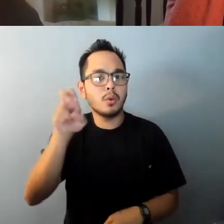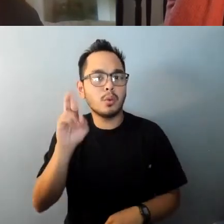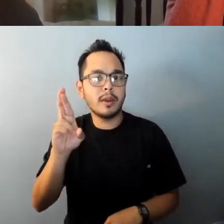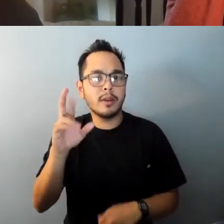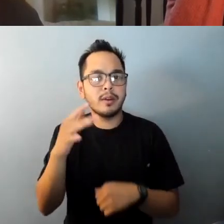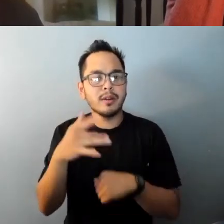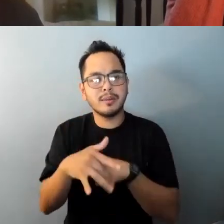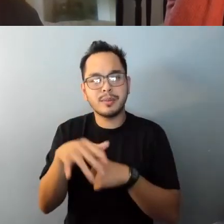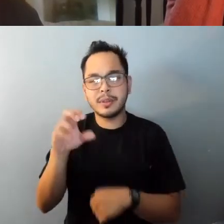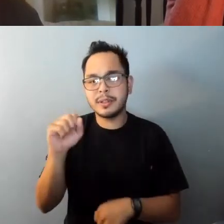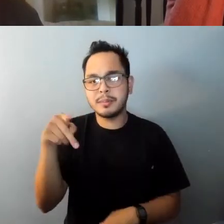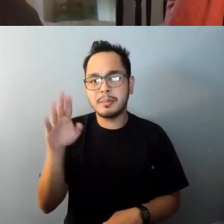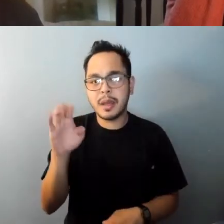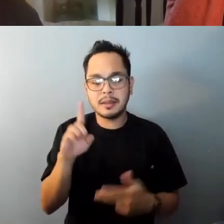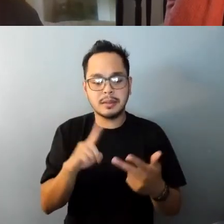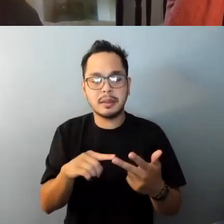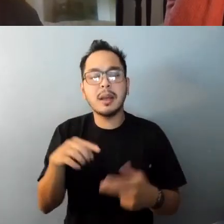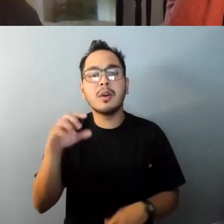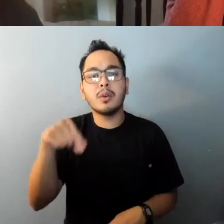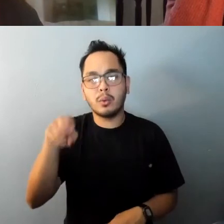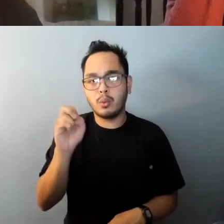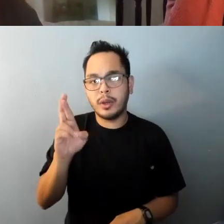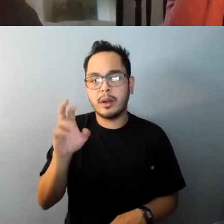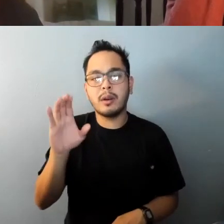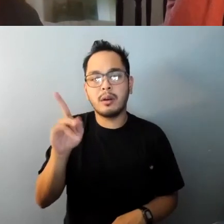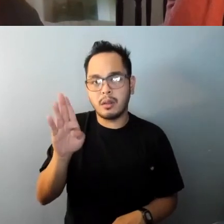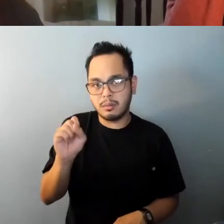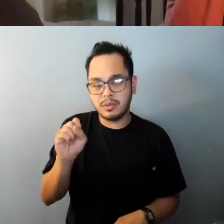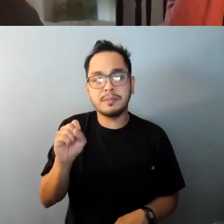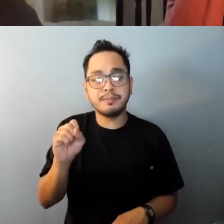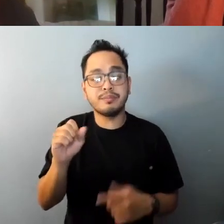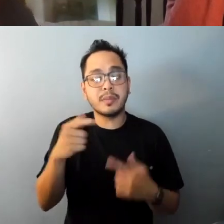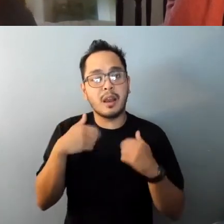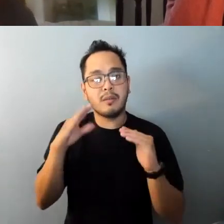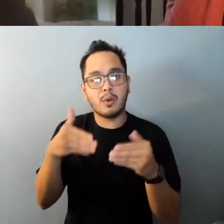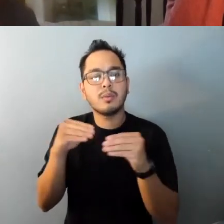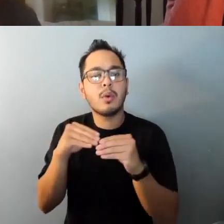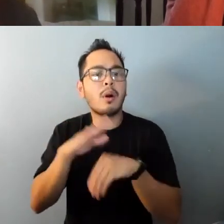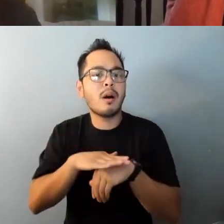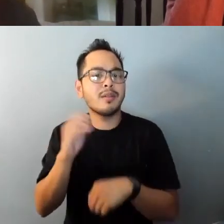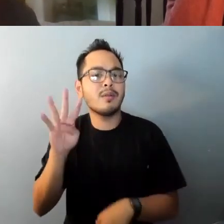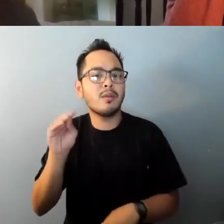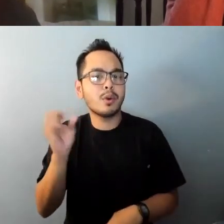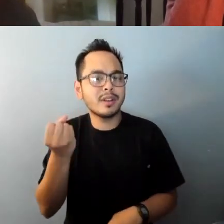was more in the 40s in the 50s. The information going back to the 20s is a little sparser